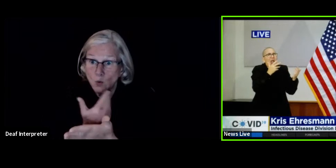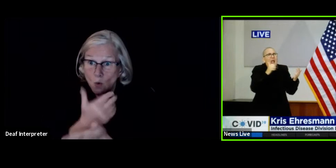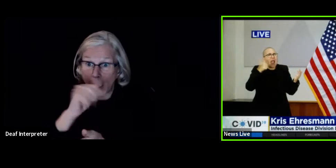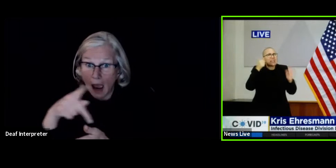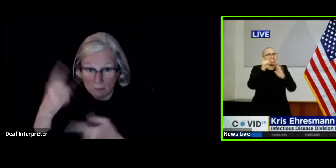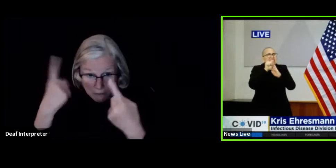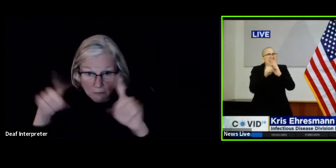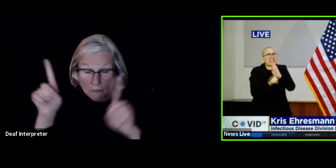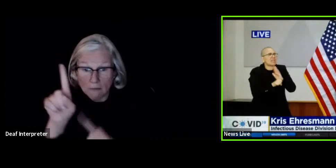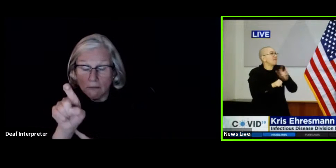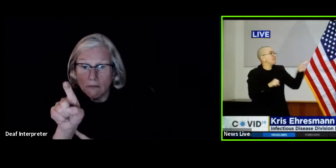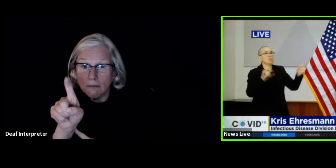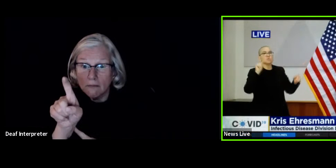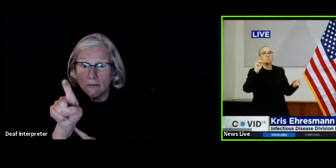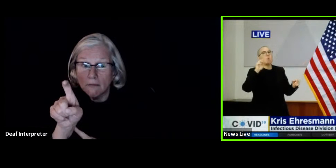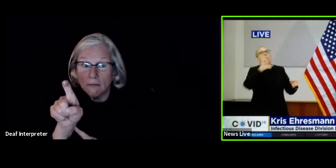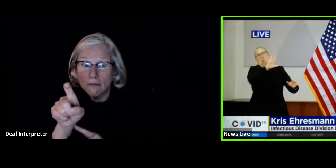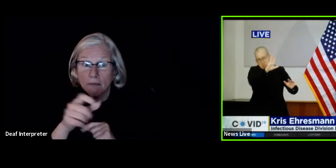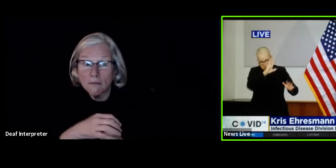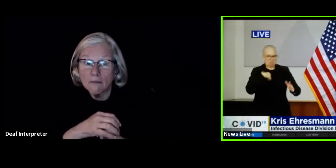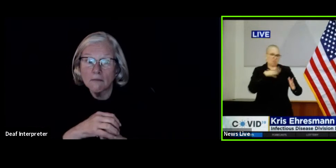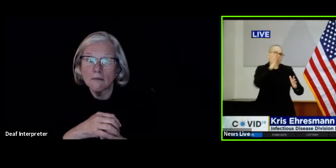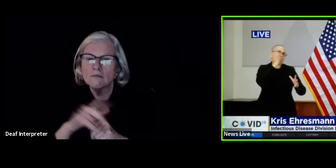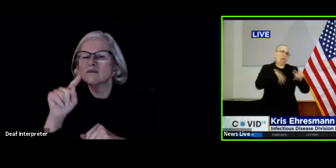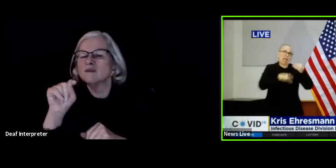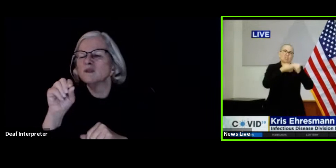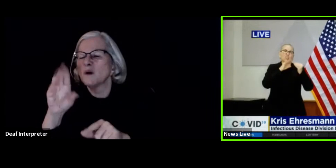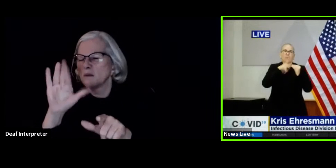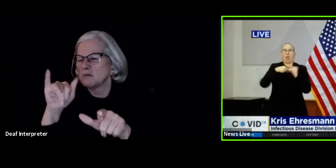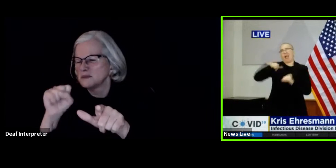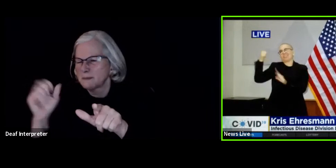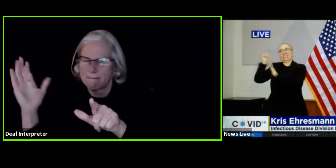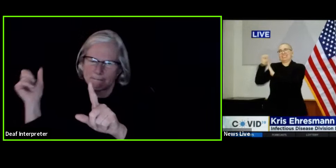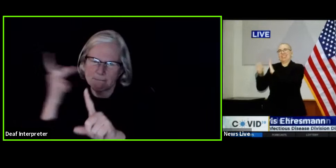THE STUDIES TOO. ≫ SO IN ALL